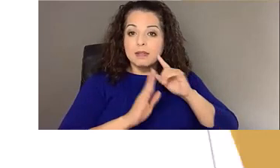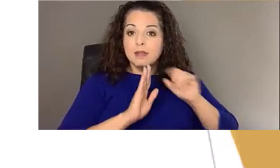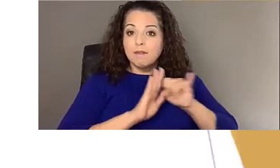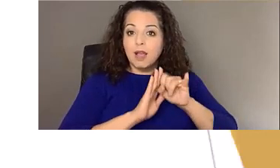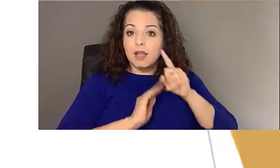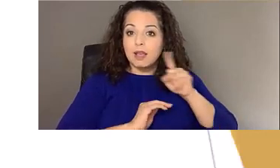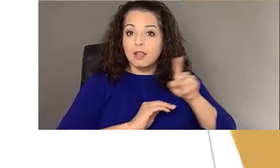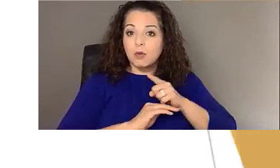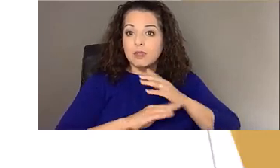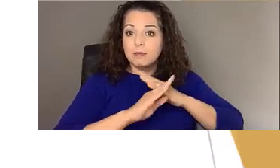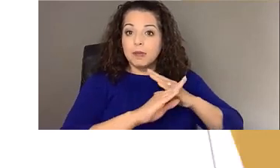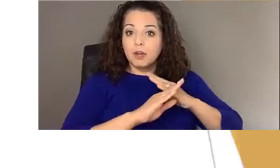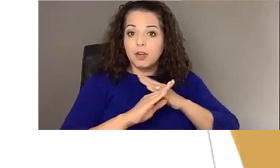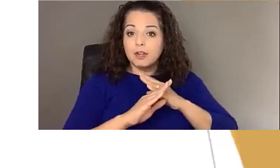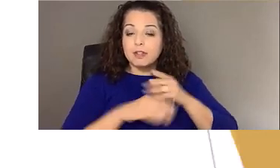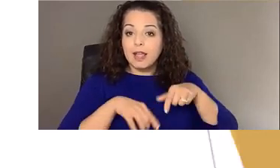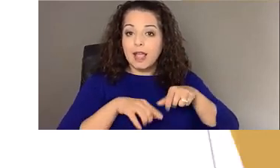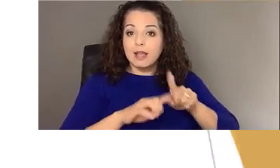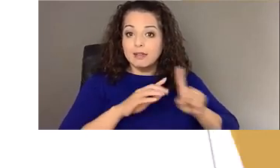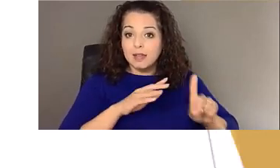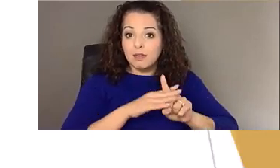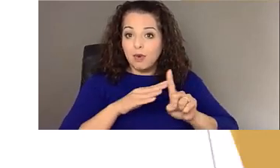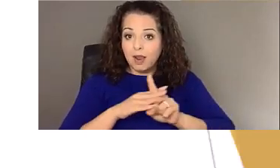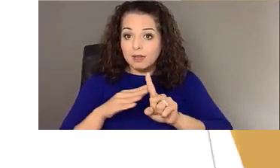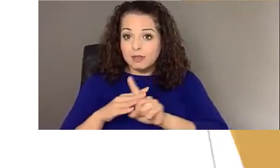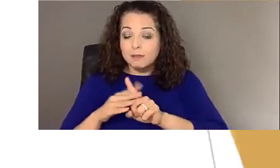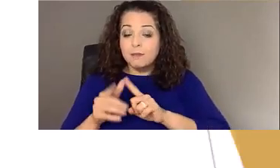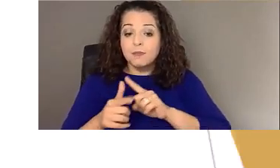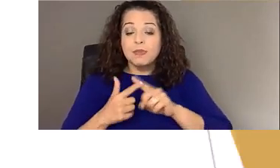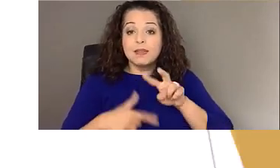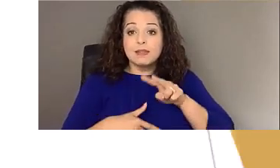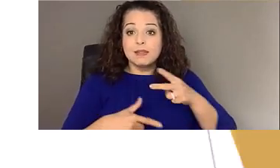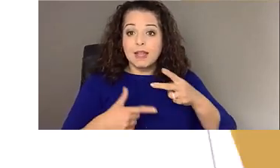Second, sharing success with the team during the program